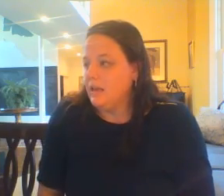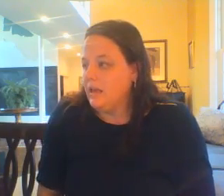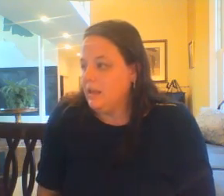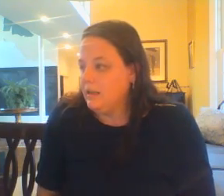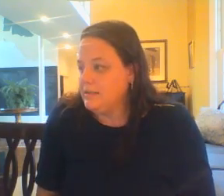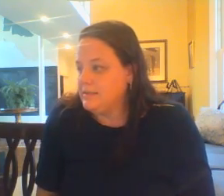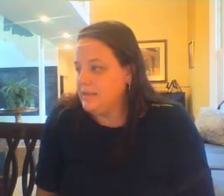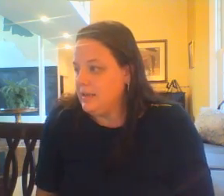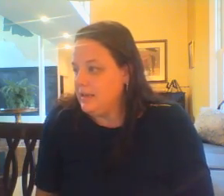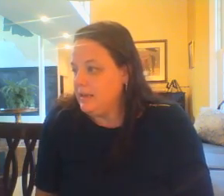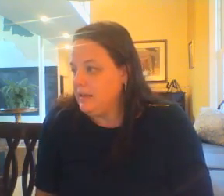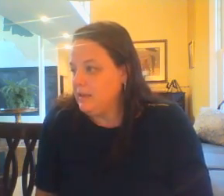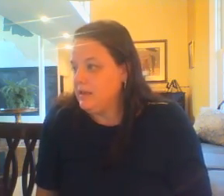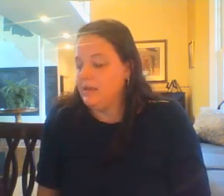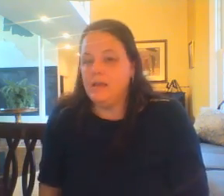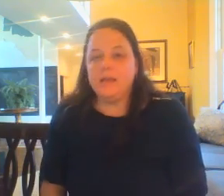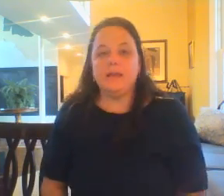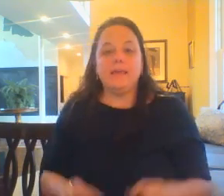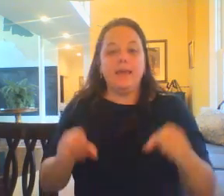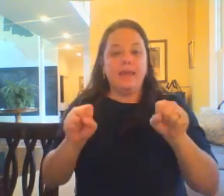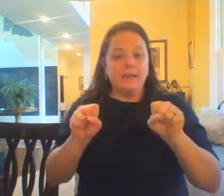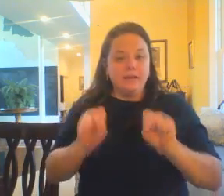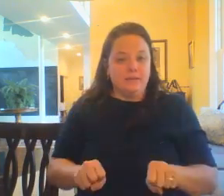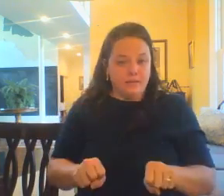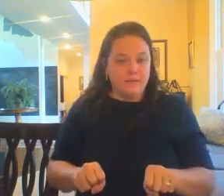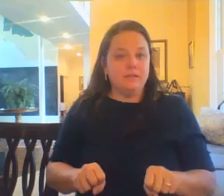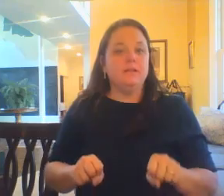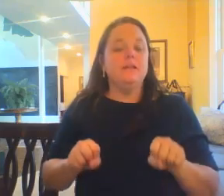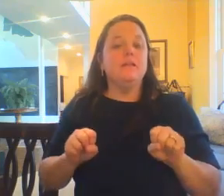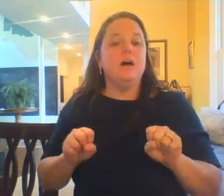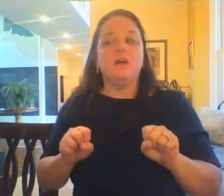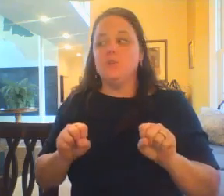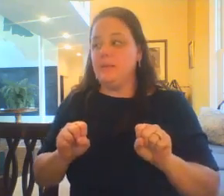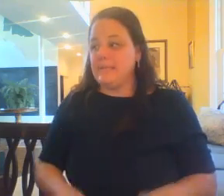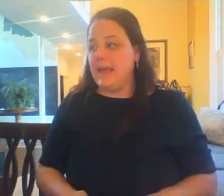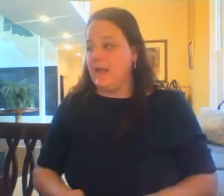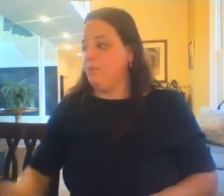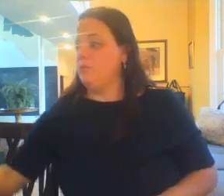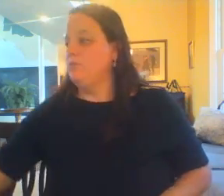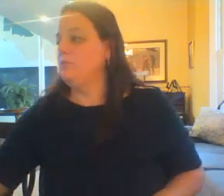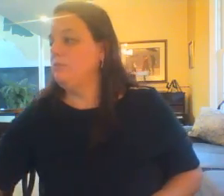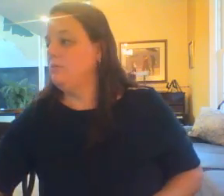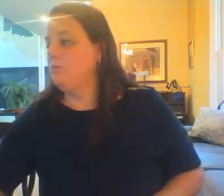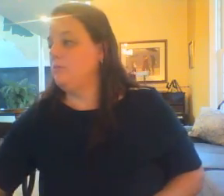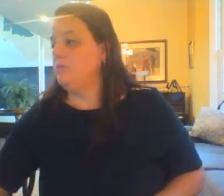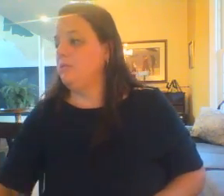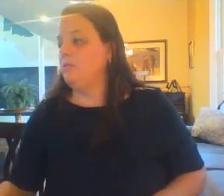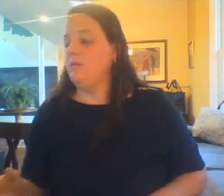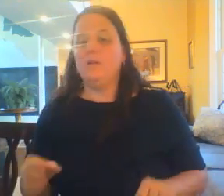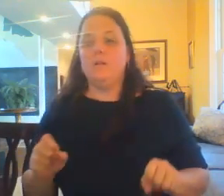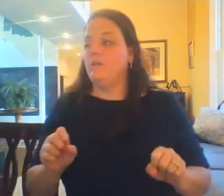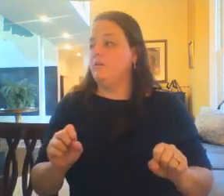but see can also means Abel